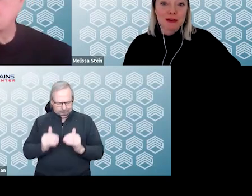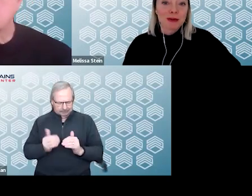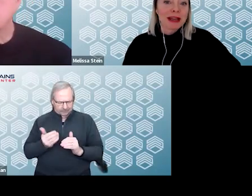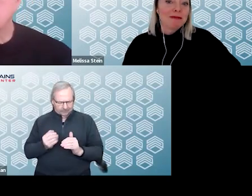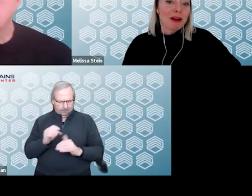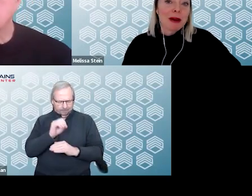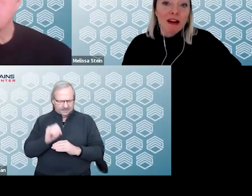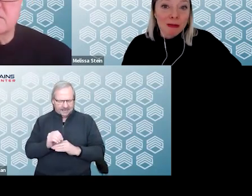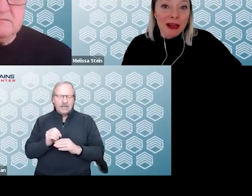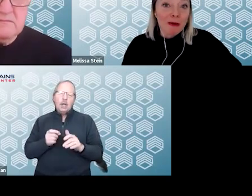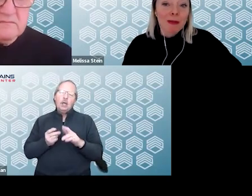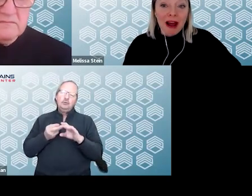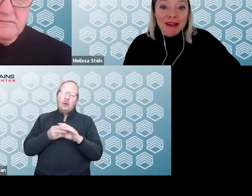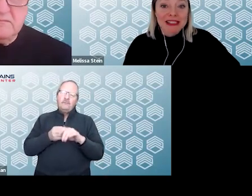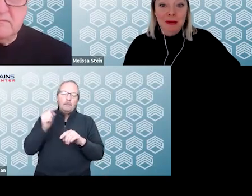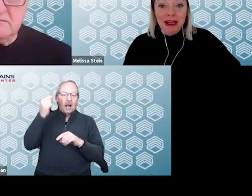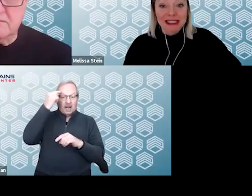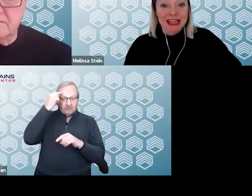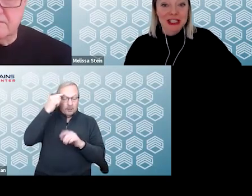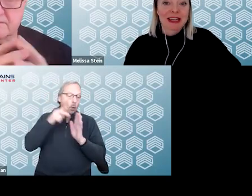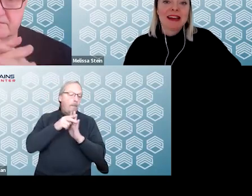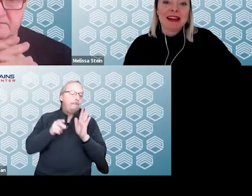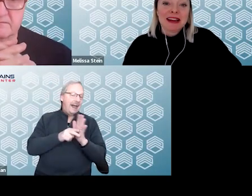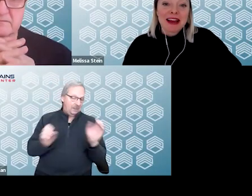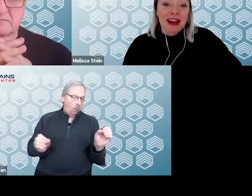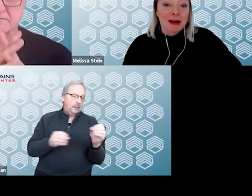of you joining from a government or policy organization.